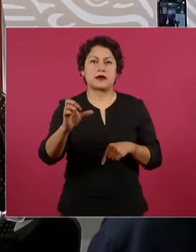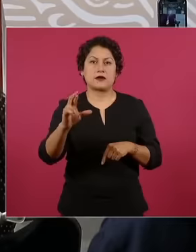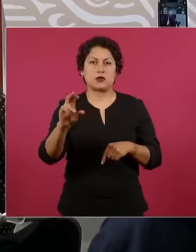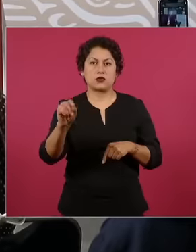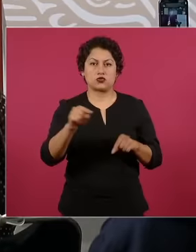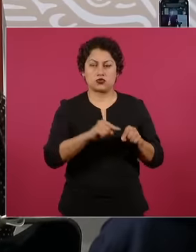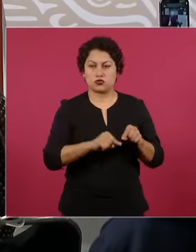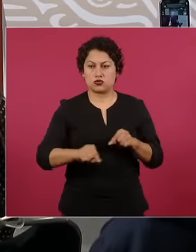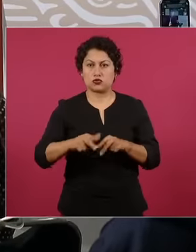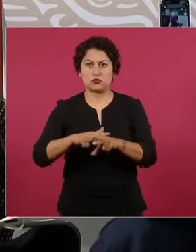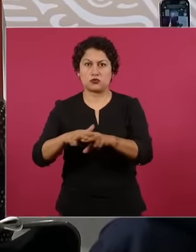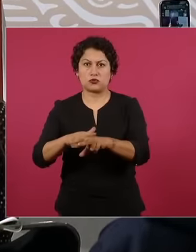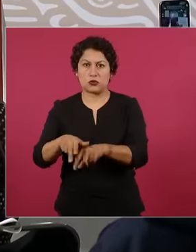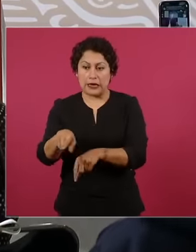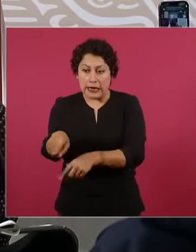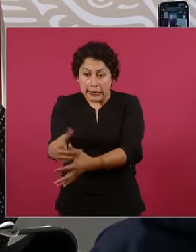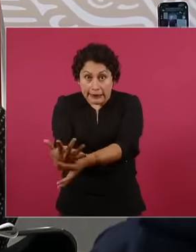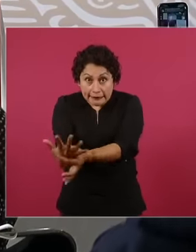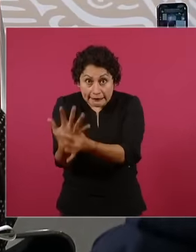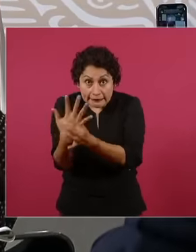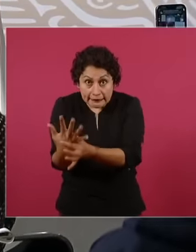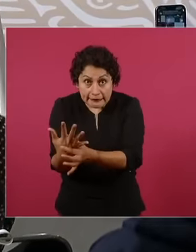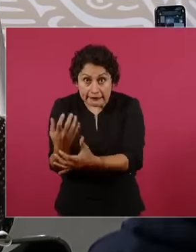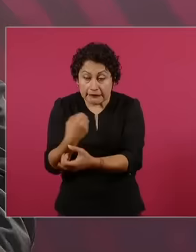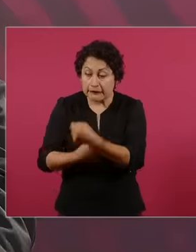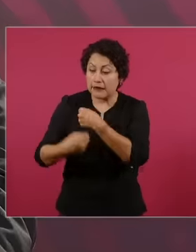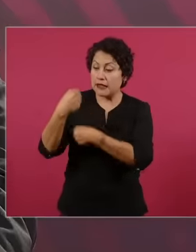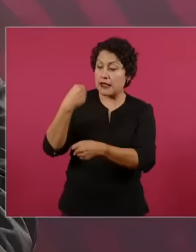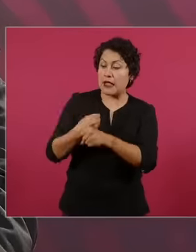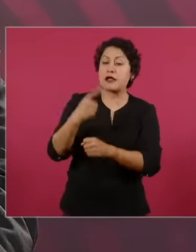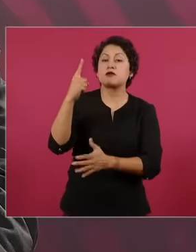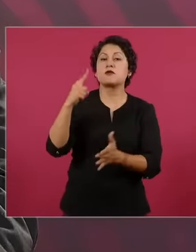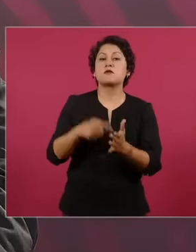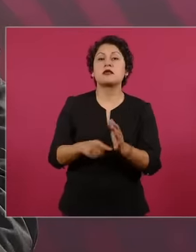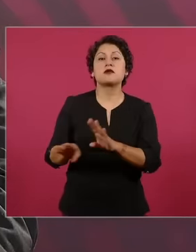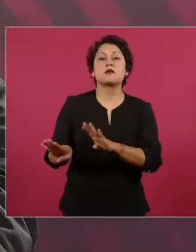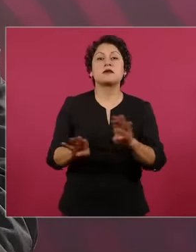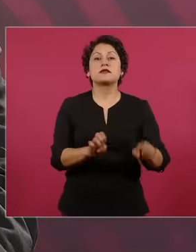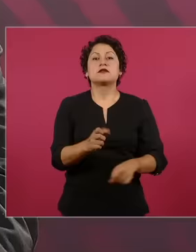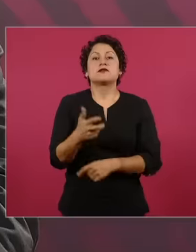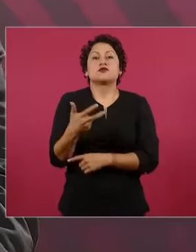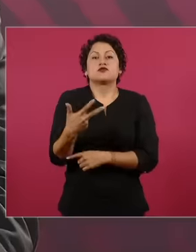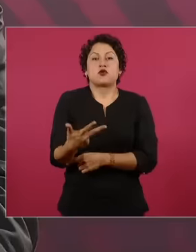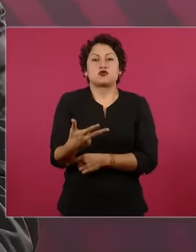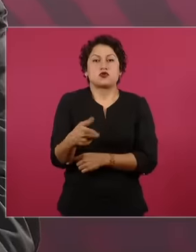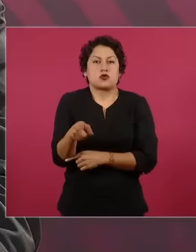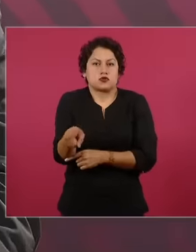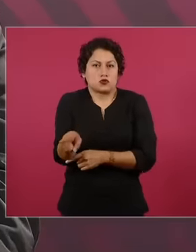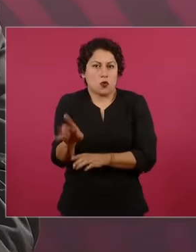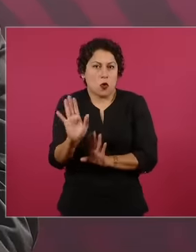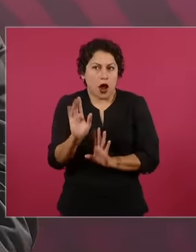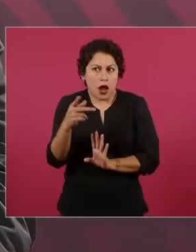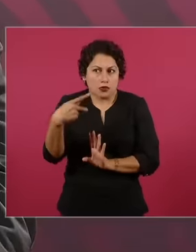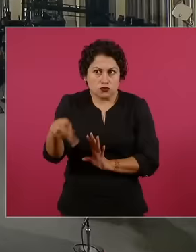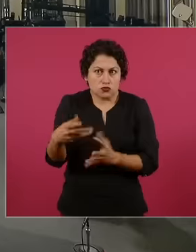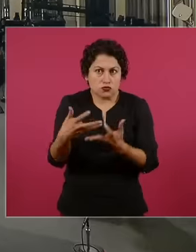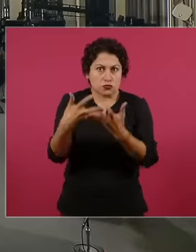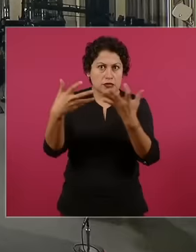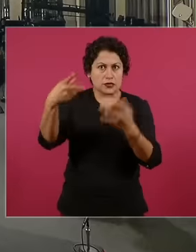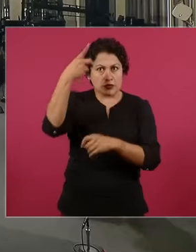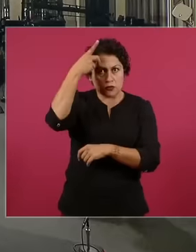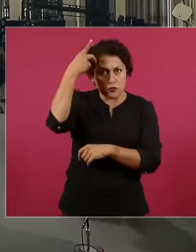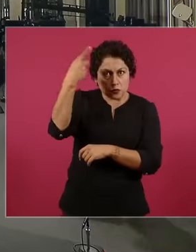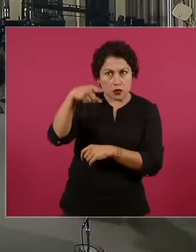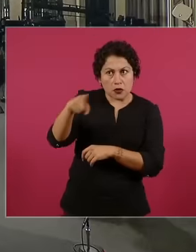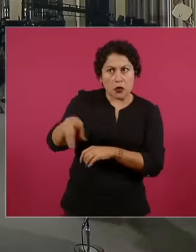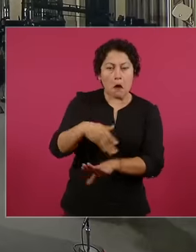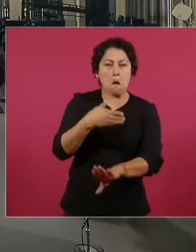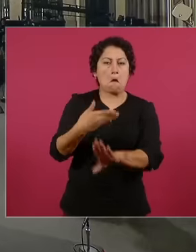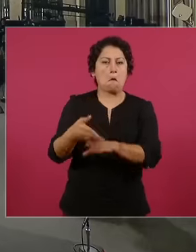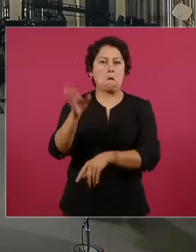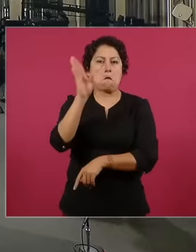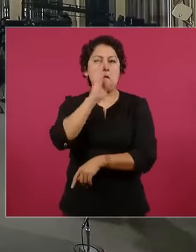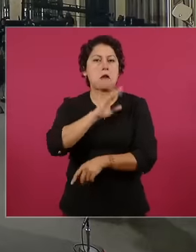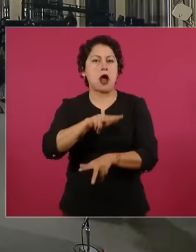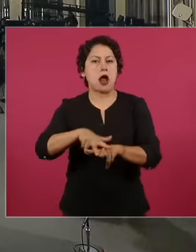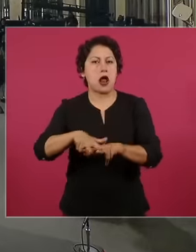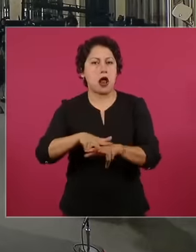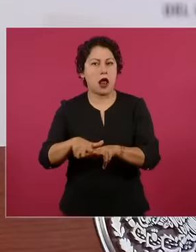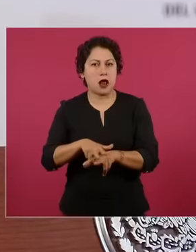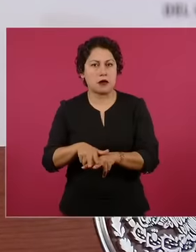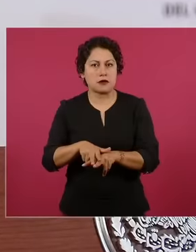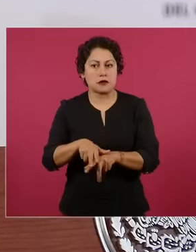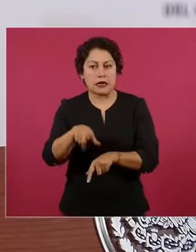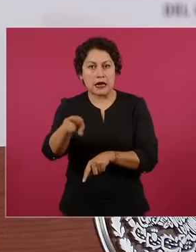1908 and is forcing the judge to remove the